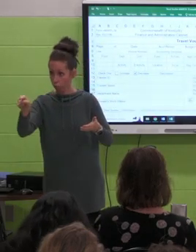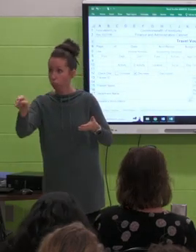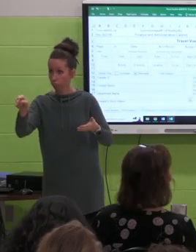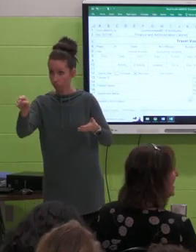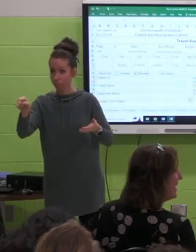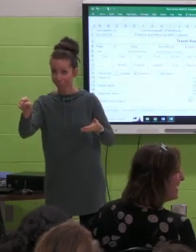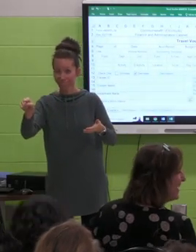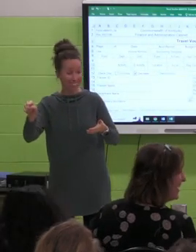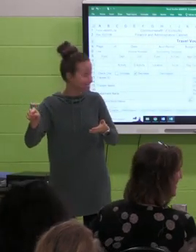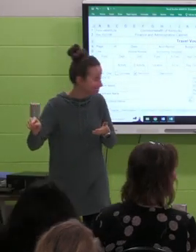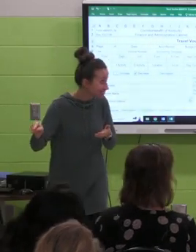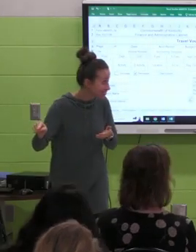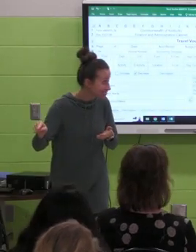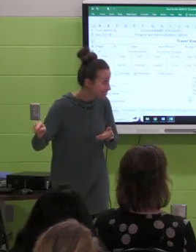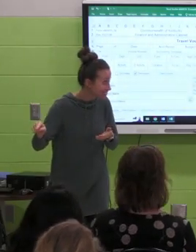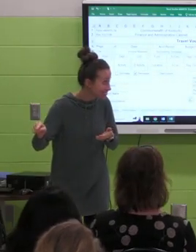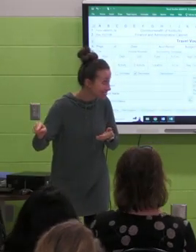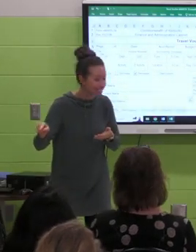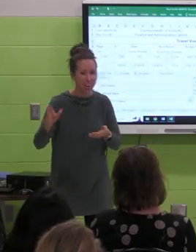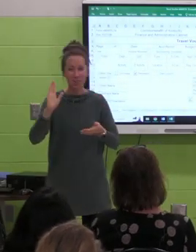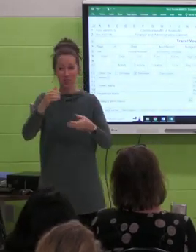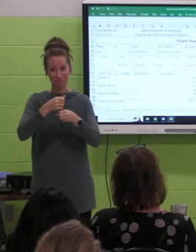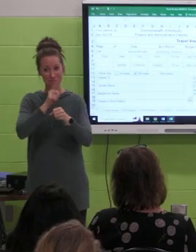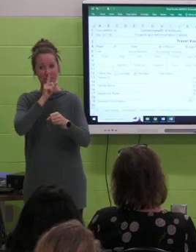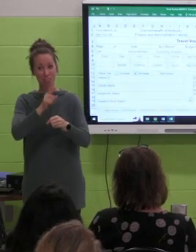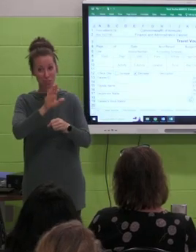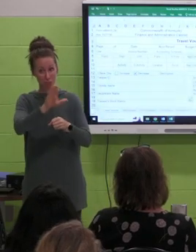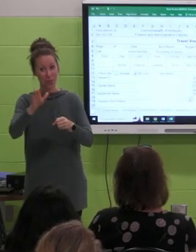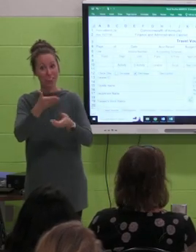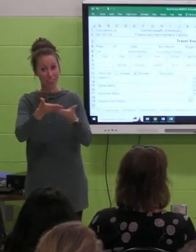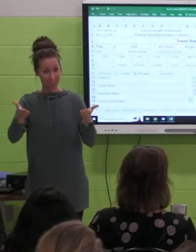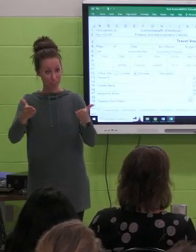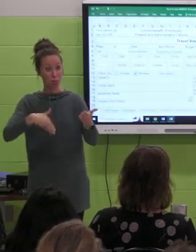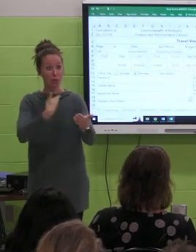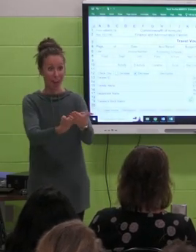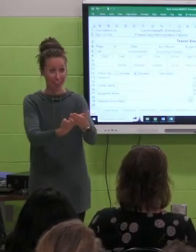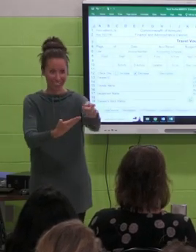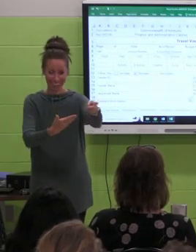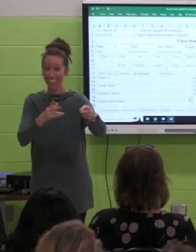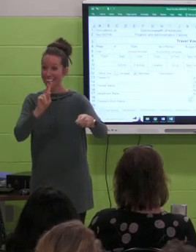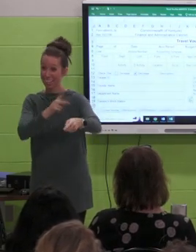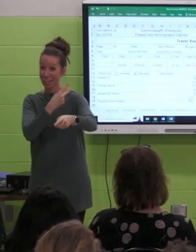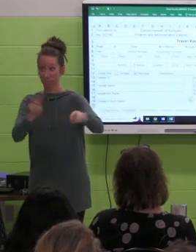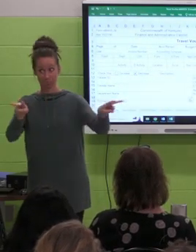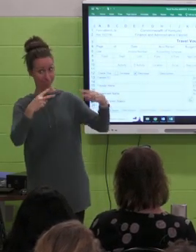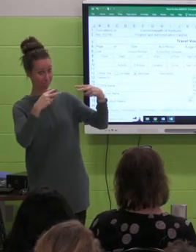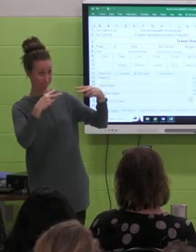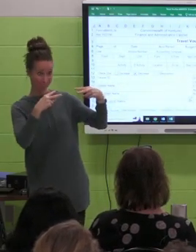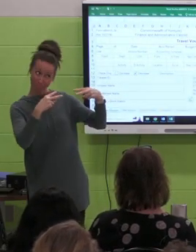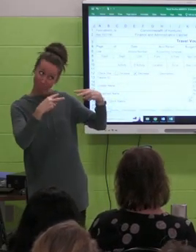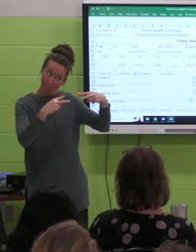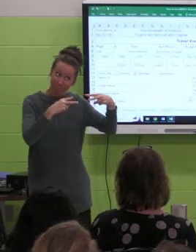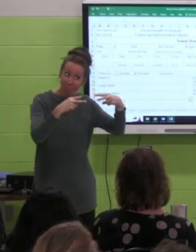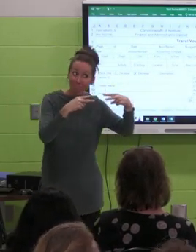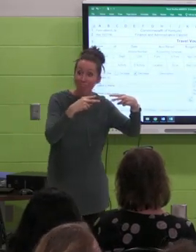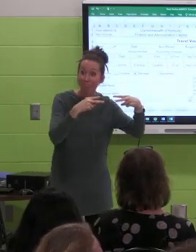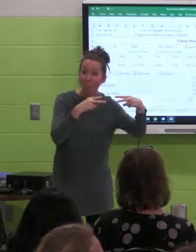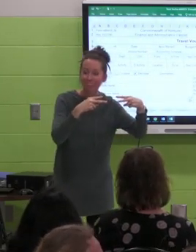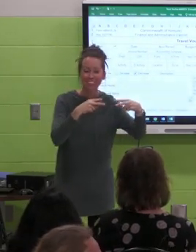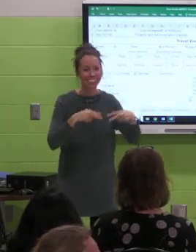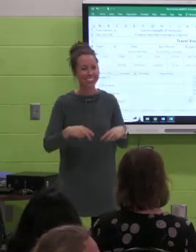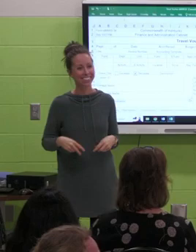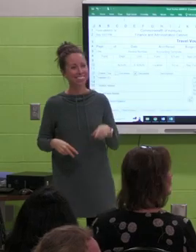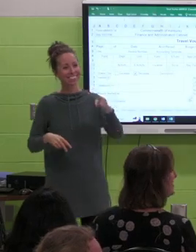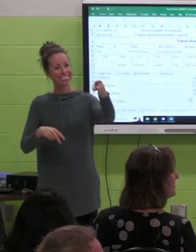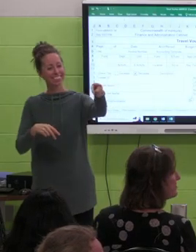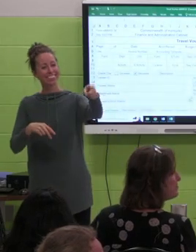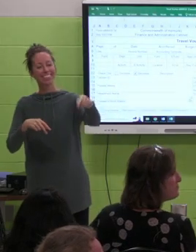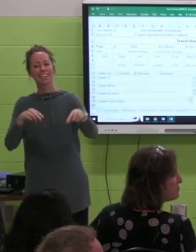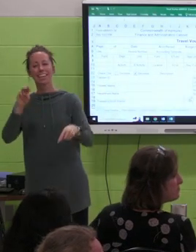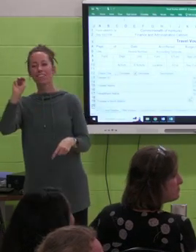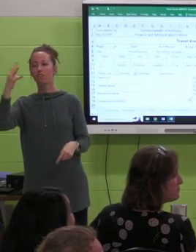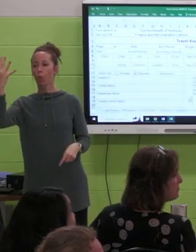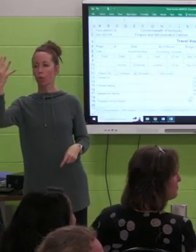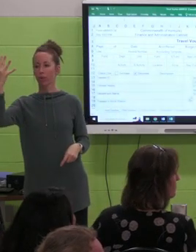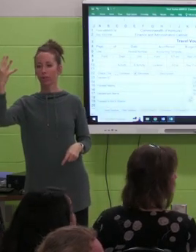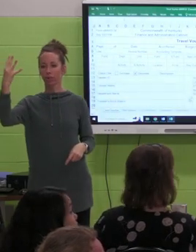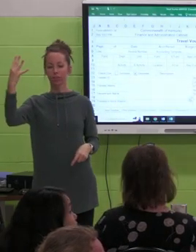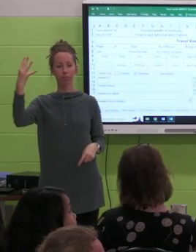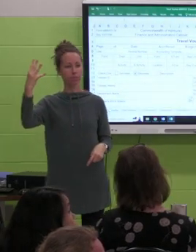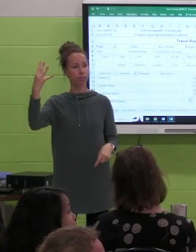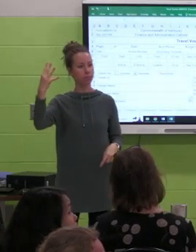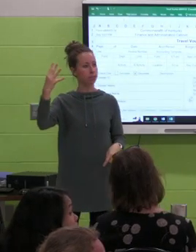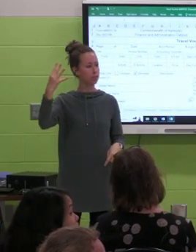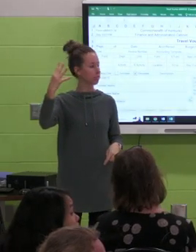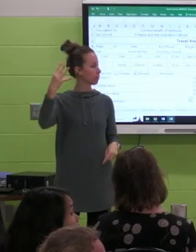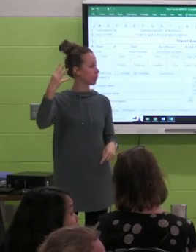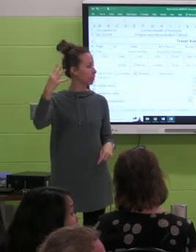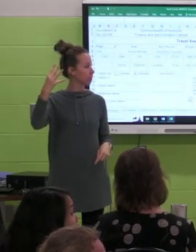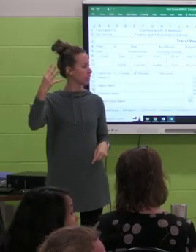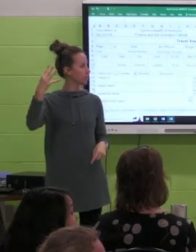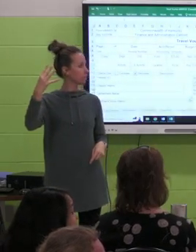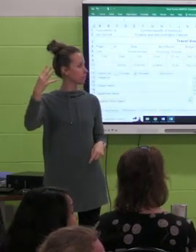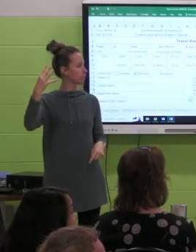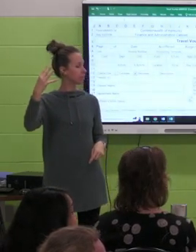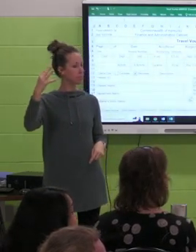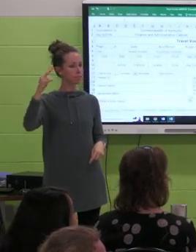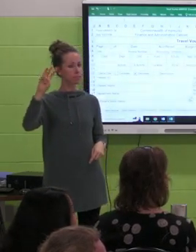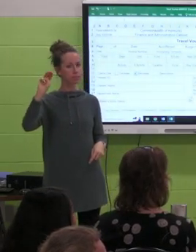stuff gets received wow yes ma'am so make sure I understand what you're saying you're going to